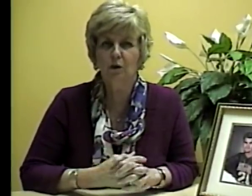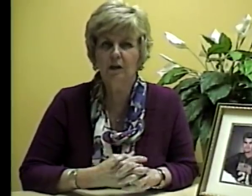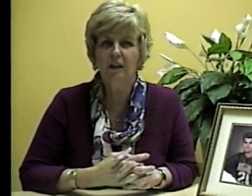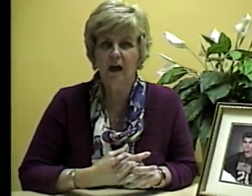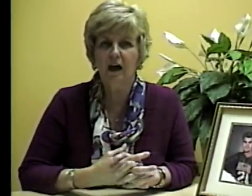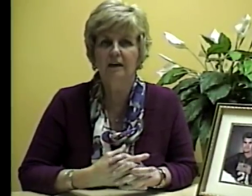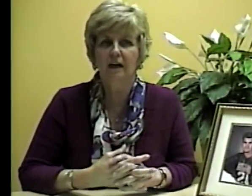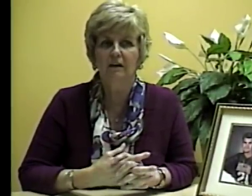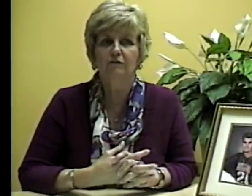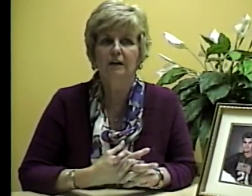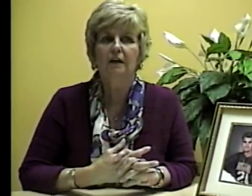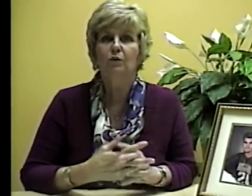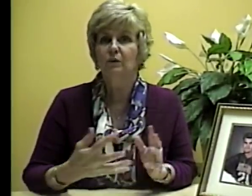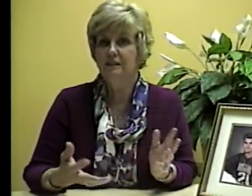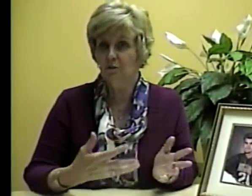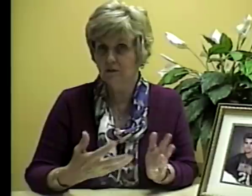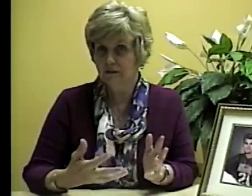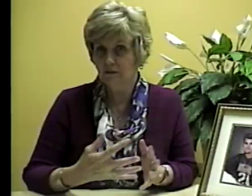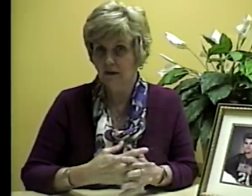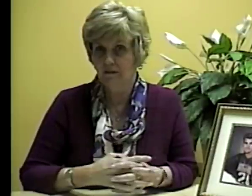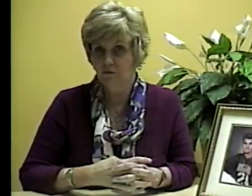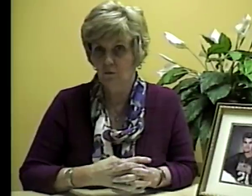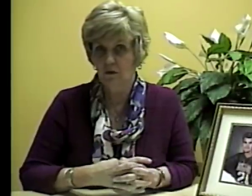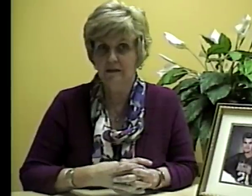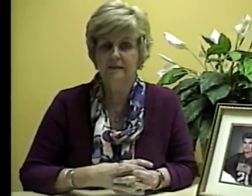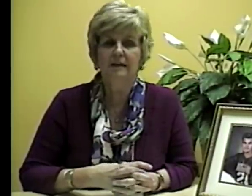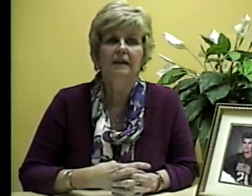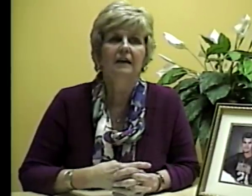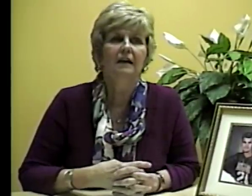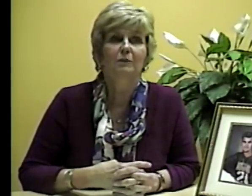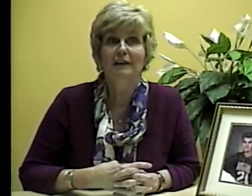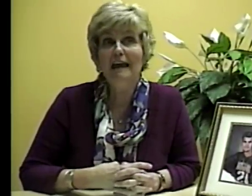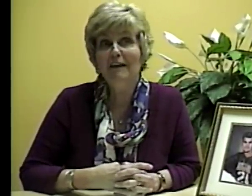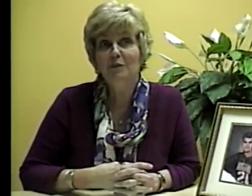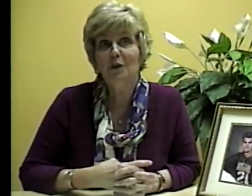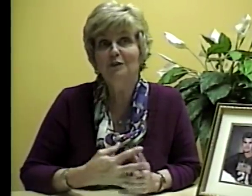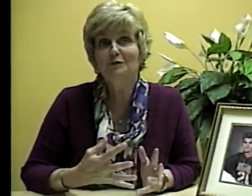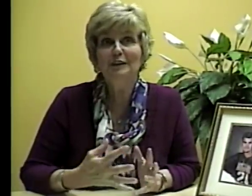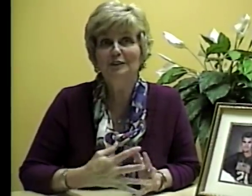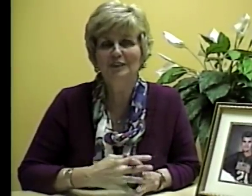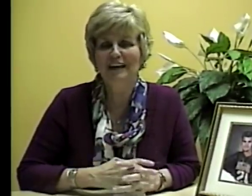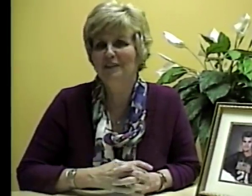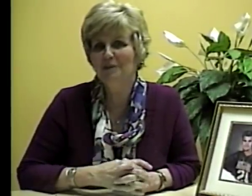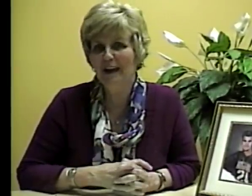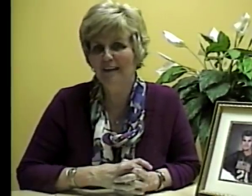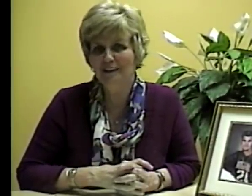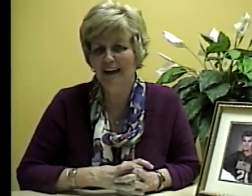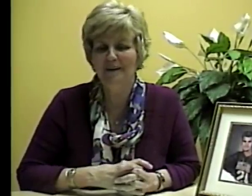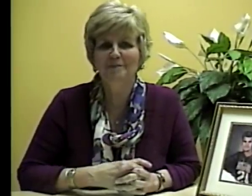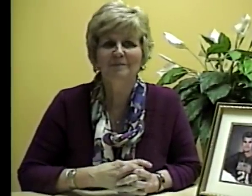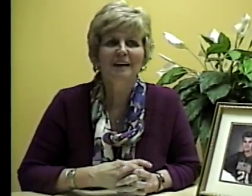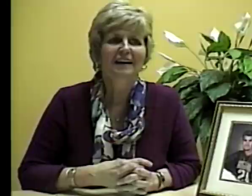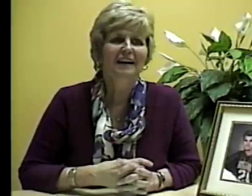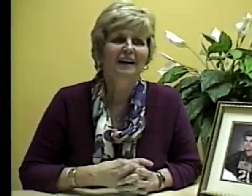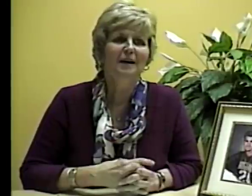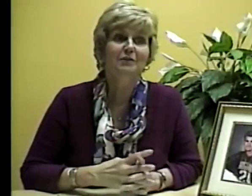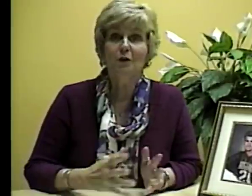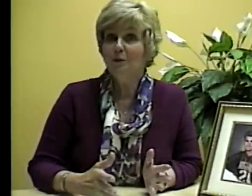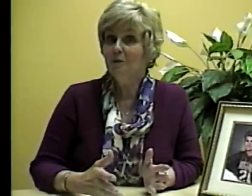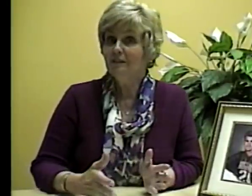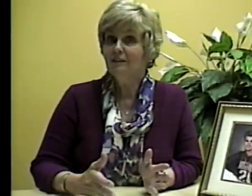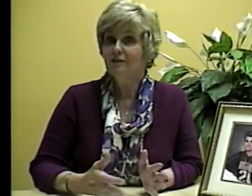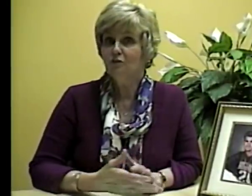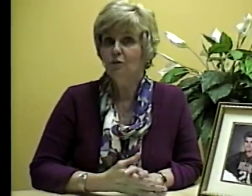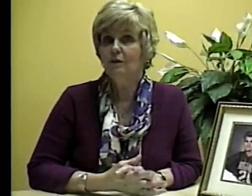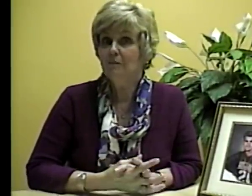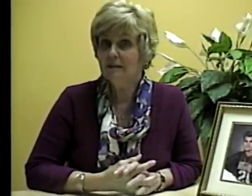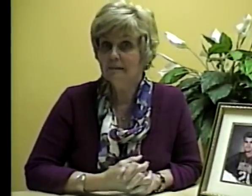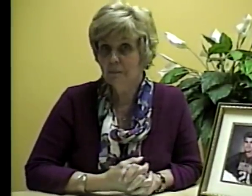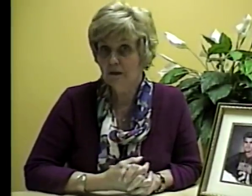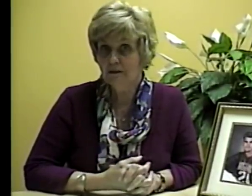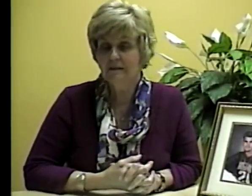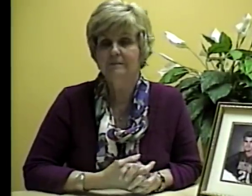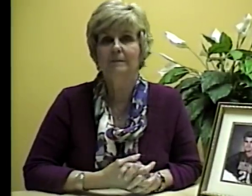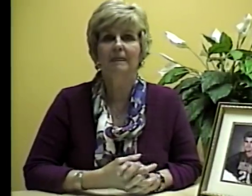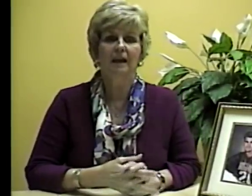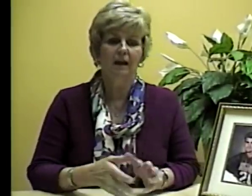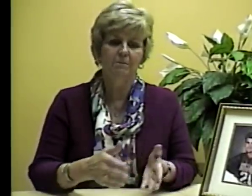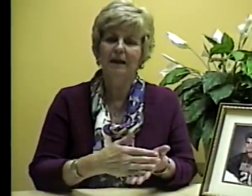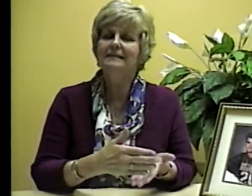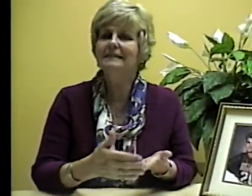a lot of resources. We didn't have the wonderful internet that we have now. I bought some basic